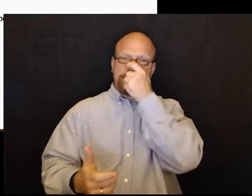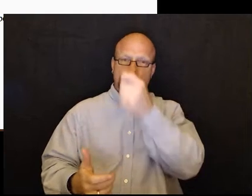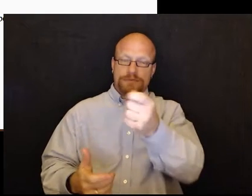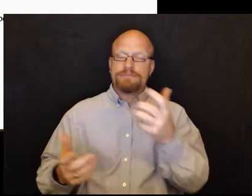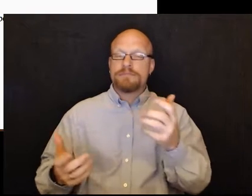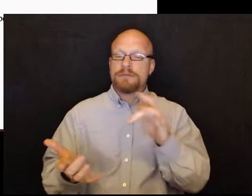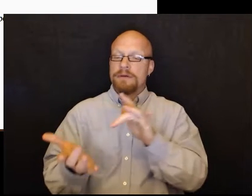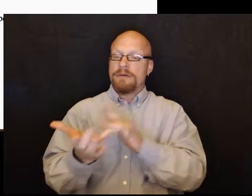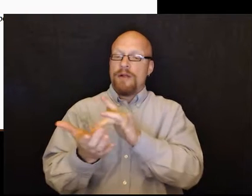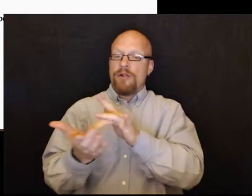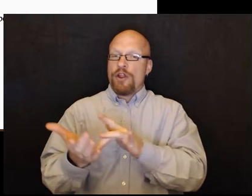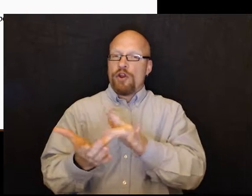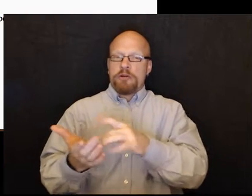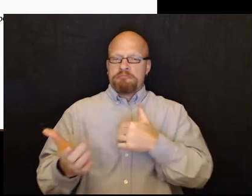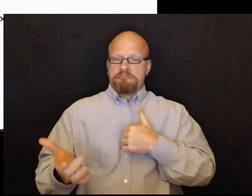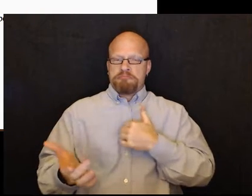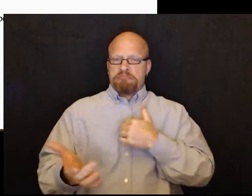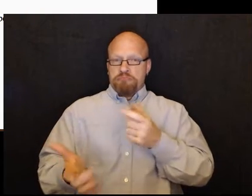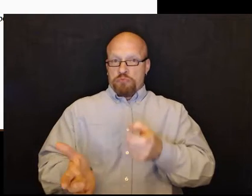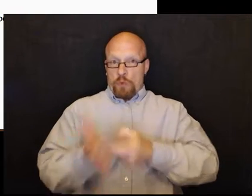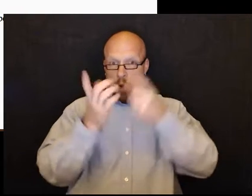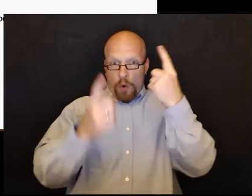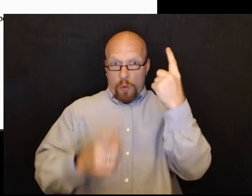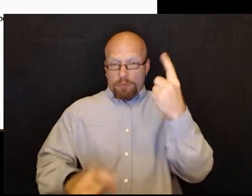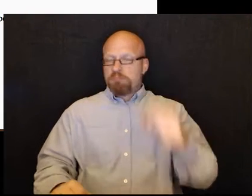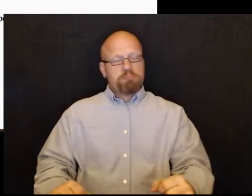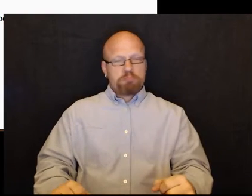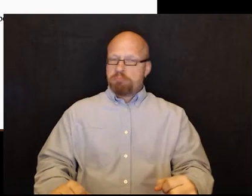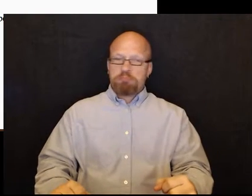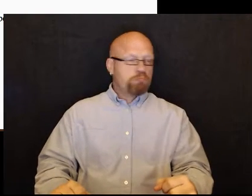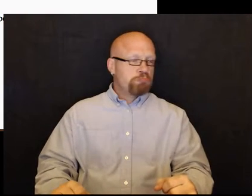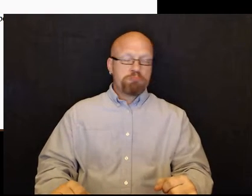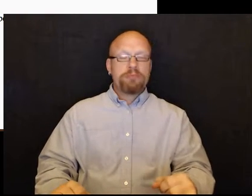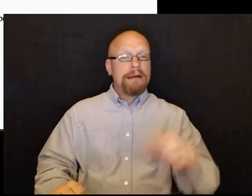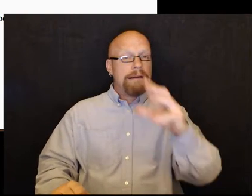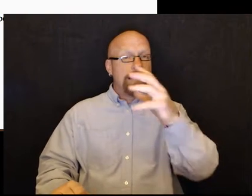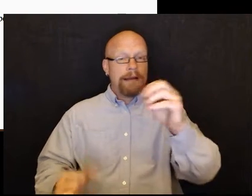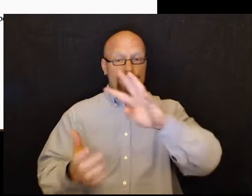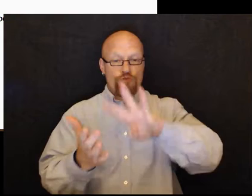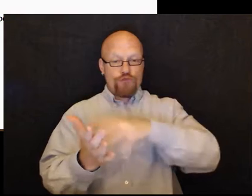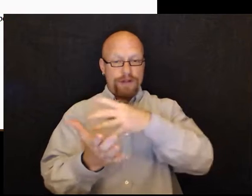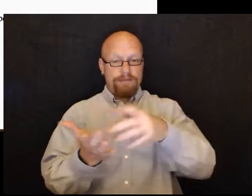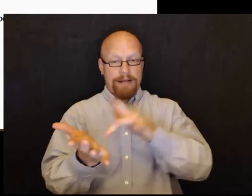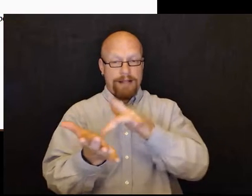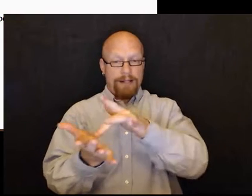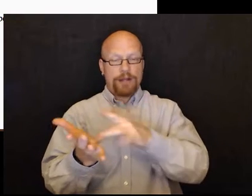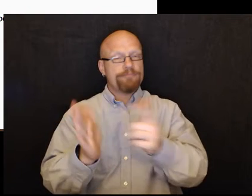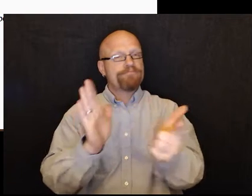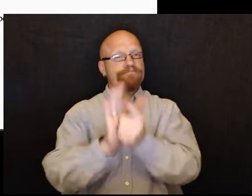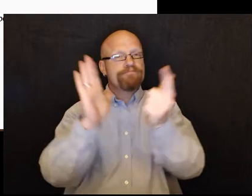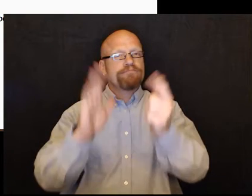that's the book discussion now the calculators interesting thing I don't